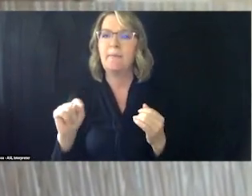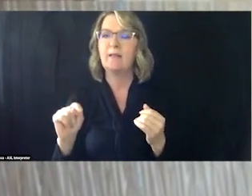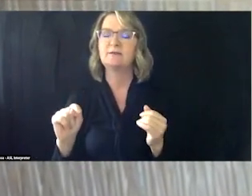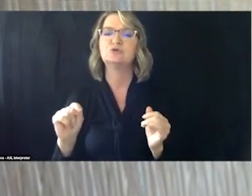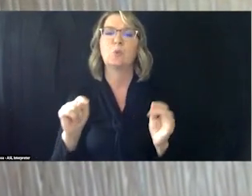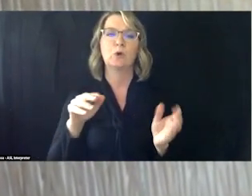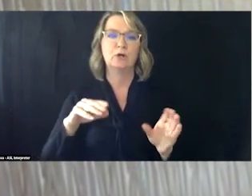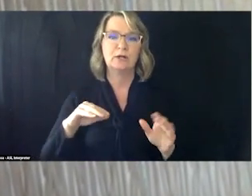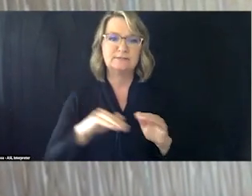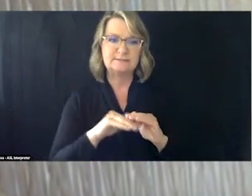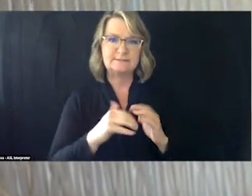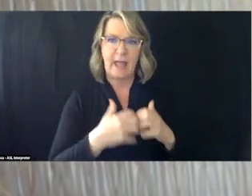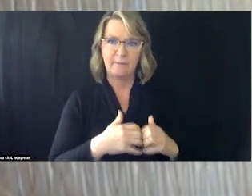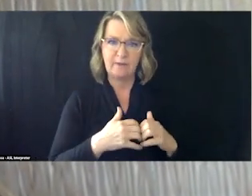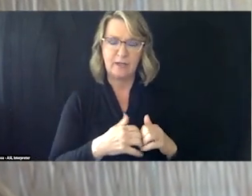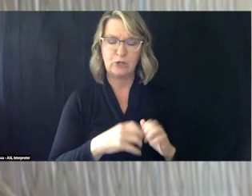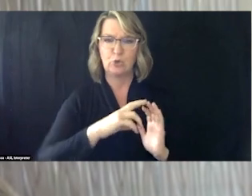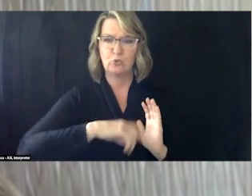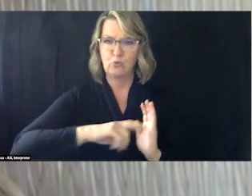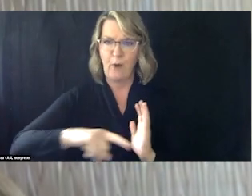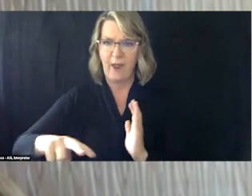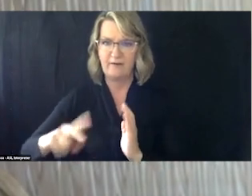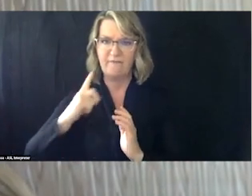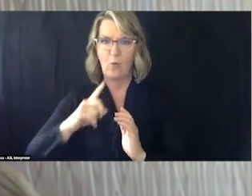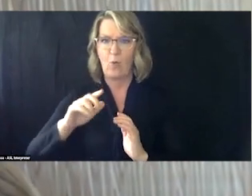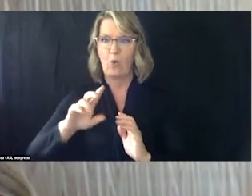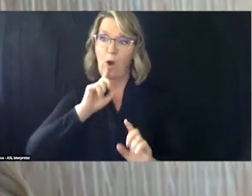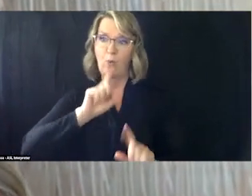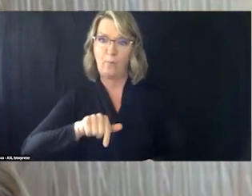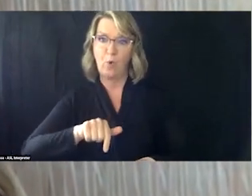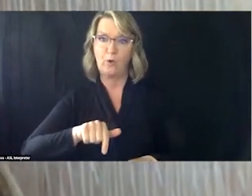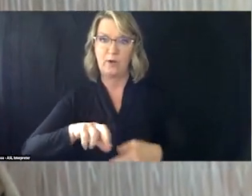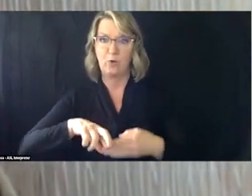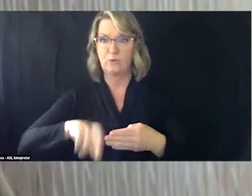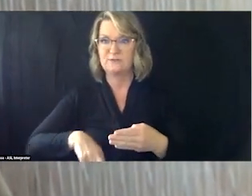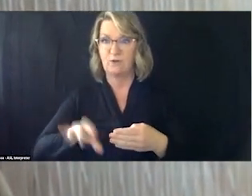number of bouts that were tabulated and read in as part of our election night reporting results